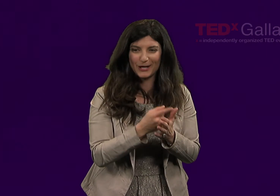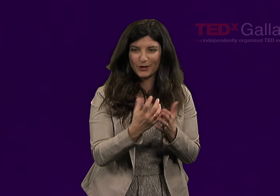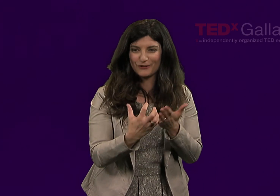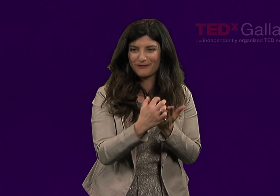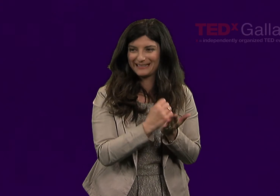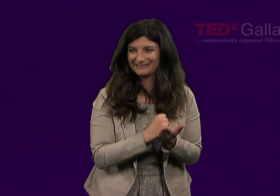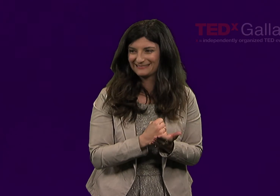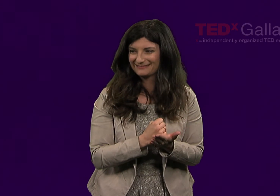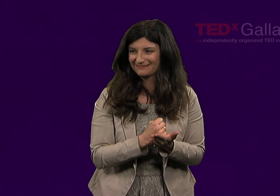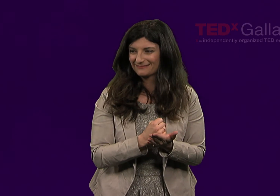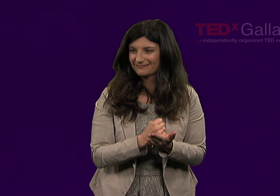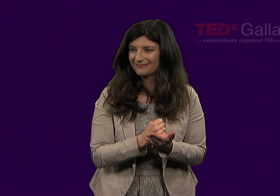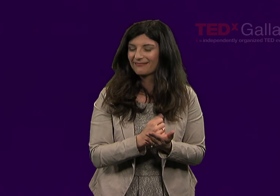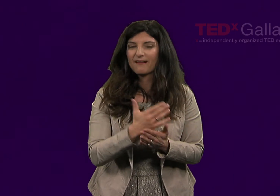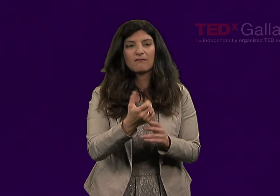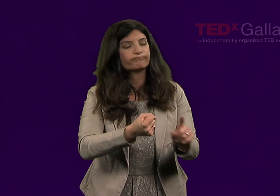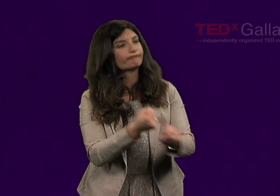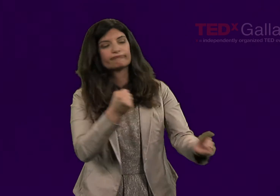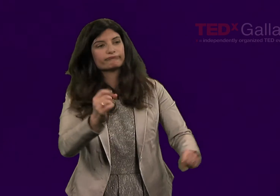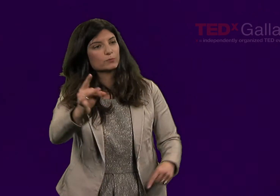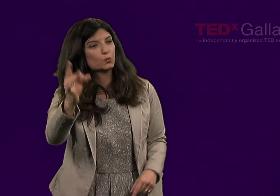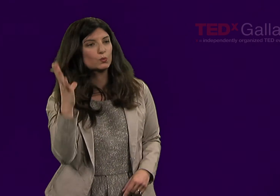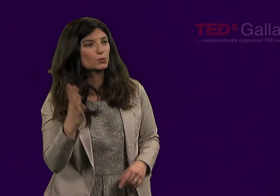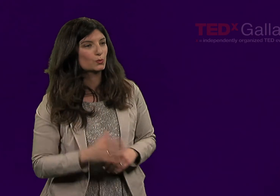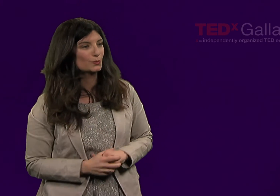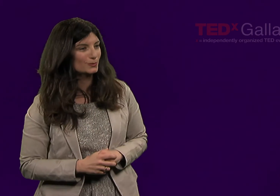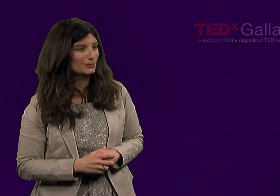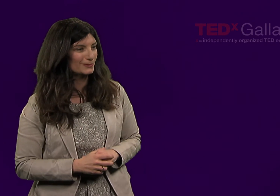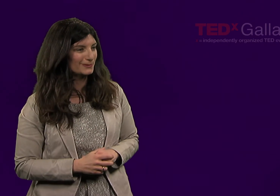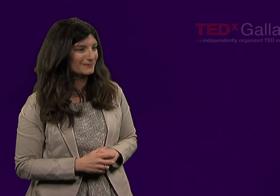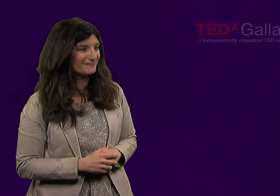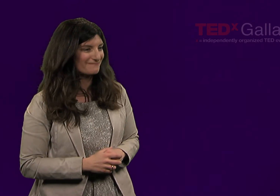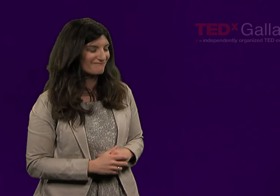and result in thousands of dollars. The impact is just astounding.